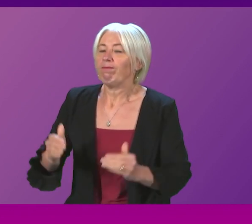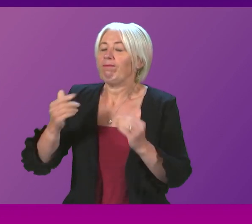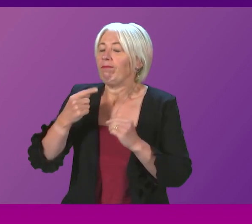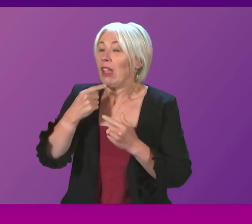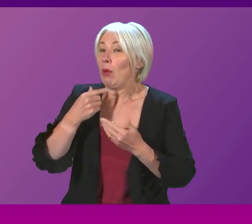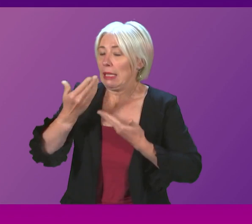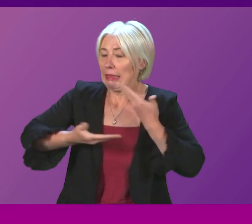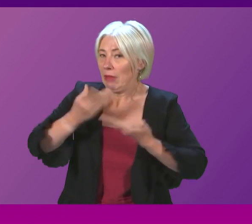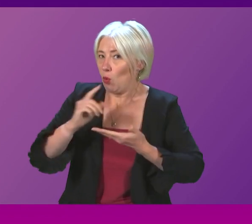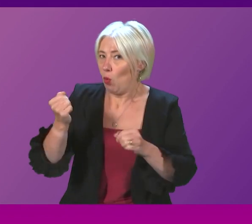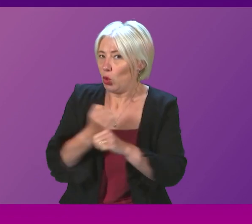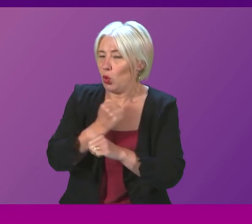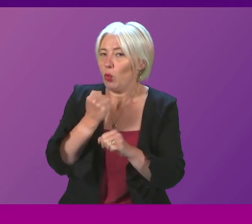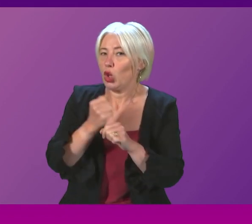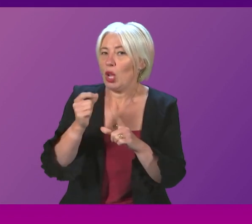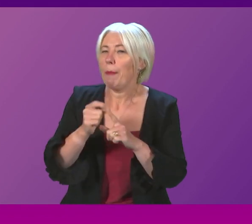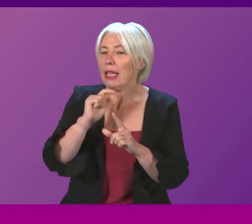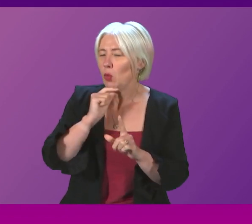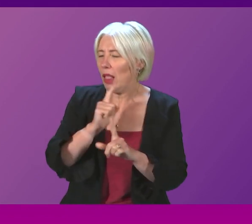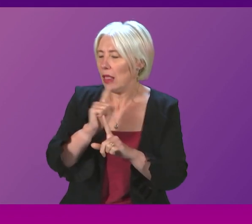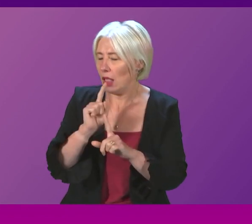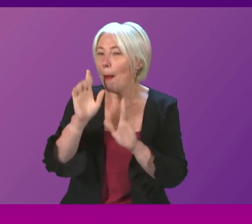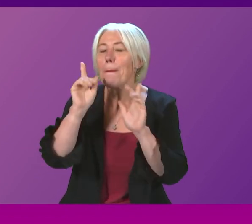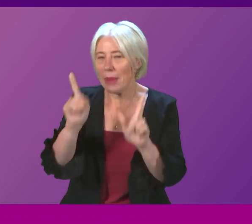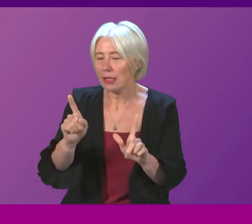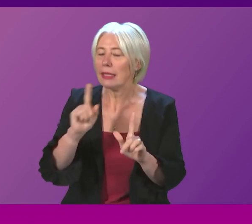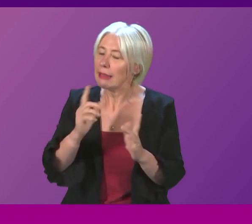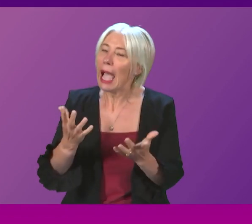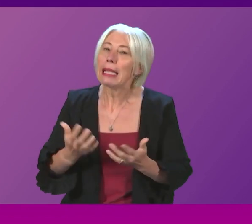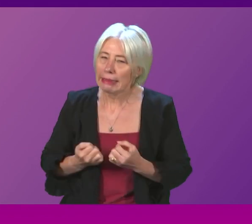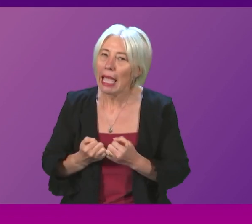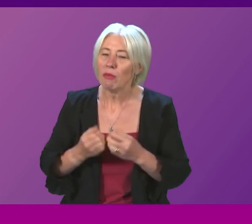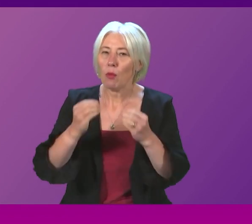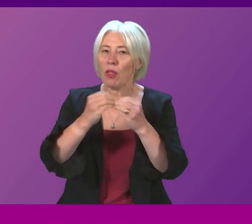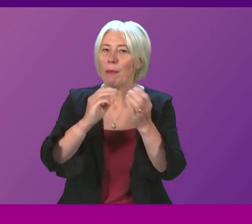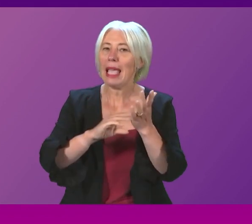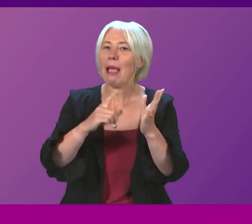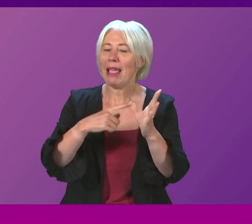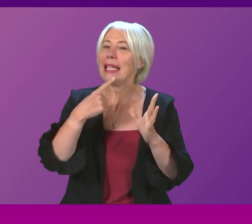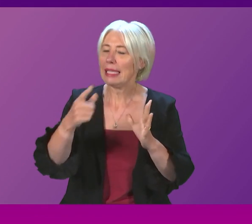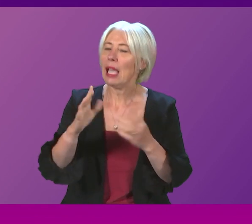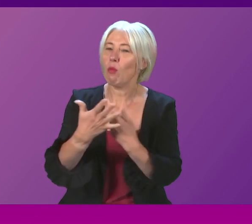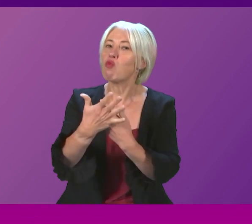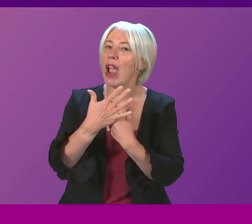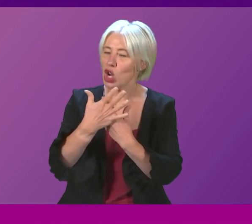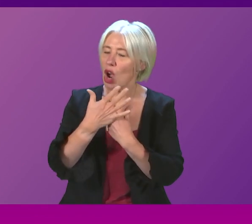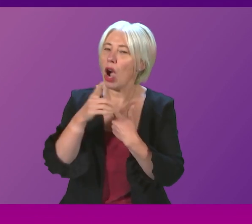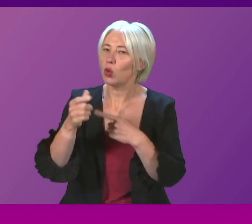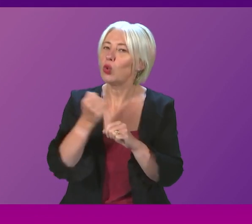the situation with GP services, in particular, but I accept what the BMA says about the pressure on our GPs.